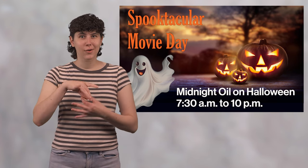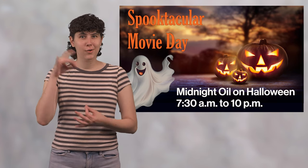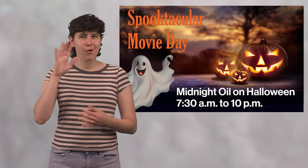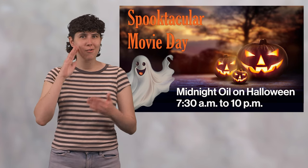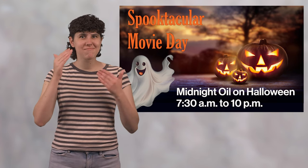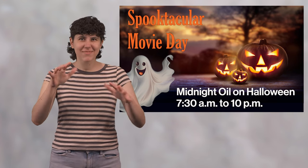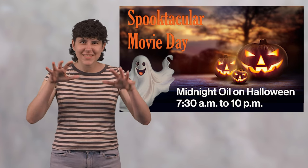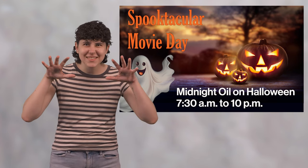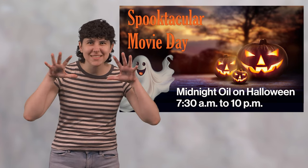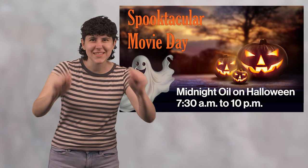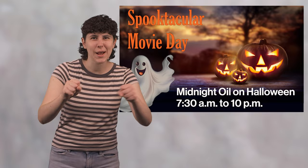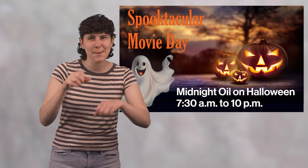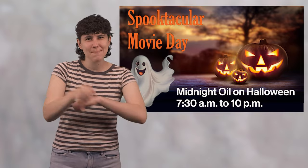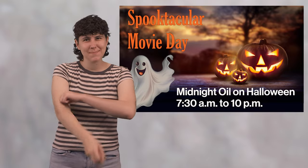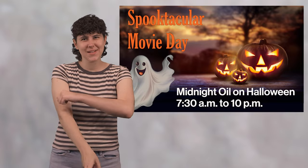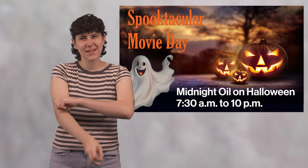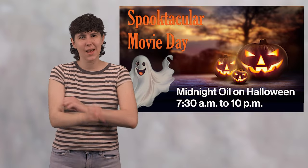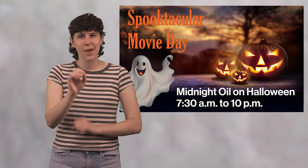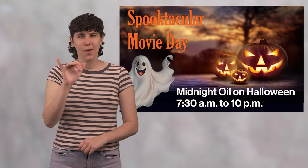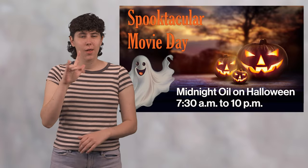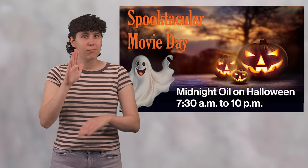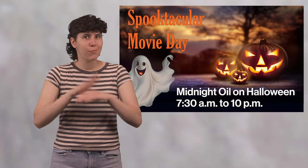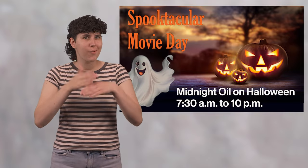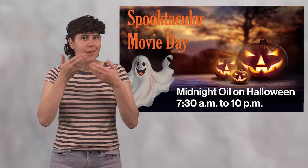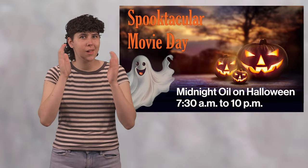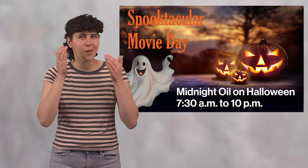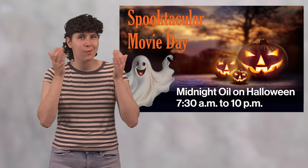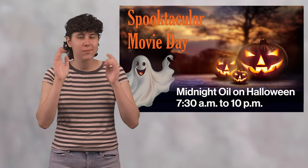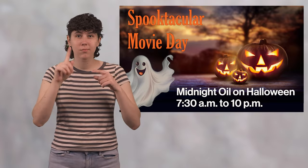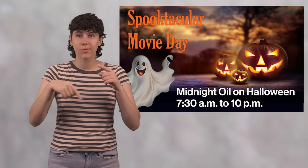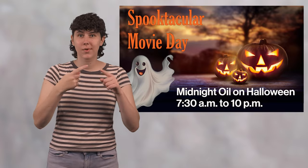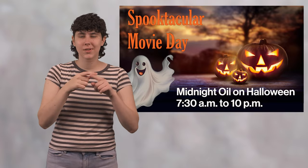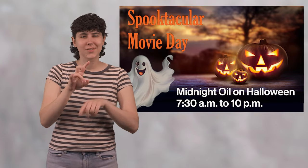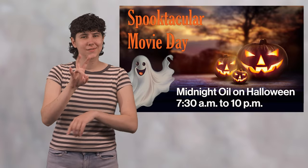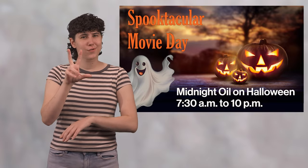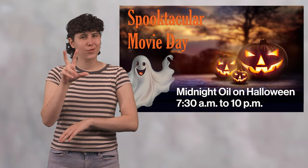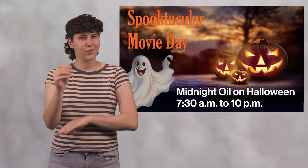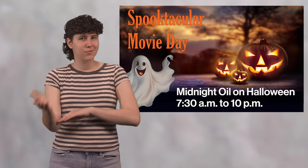Casper the Friendly Ghost is taking over Midnight Oil on Halloween